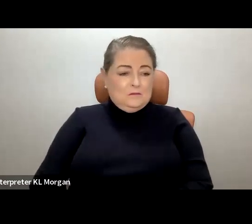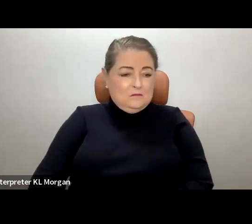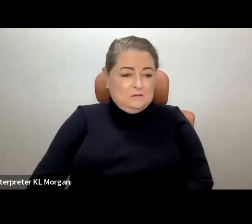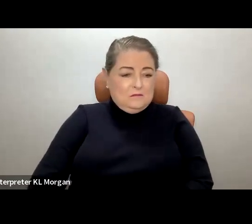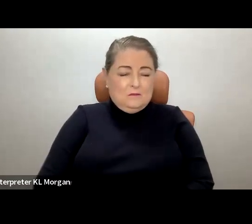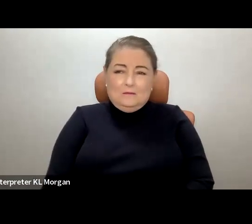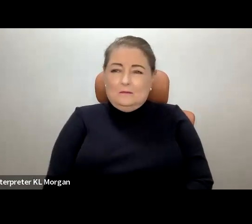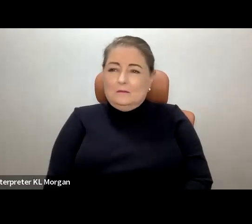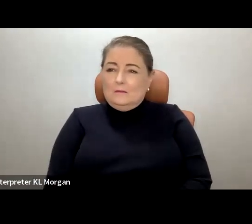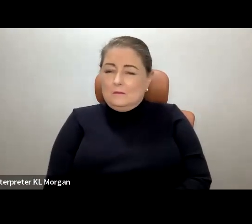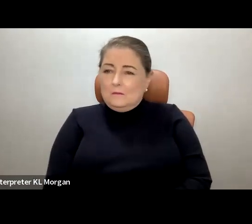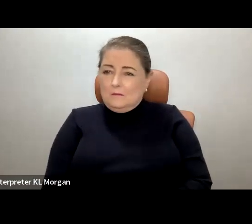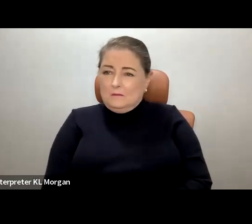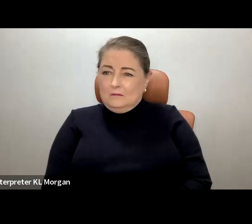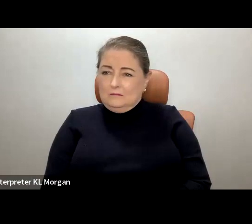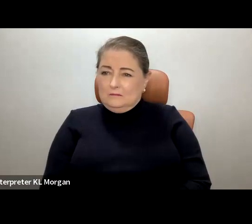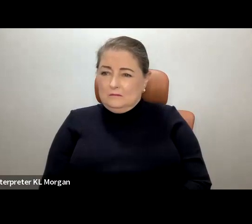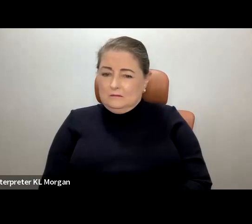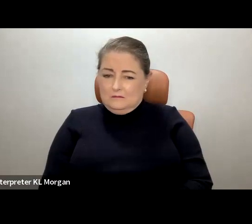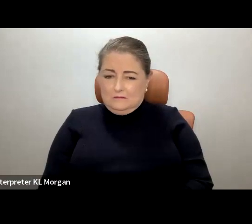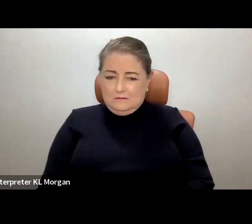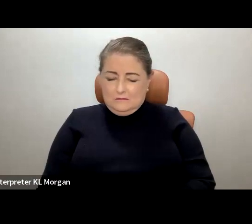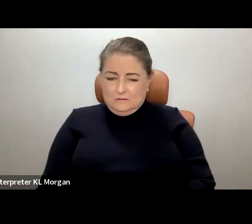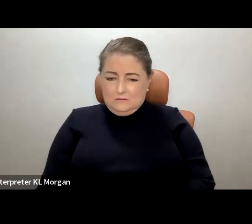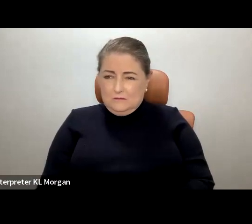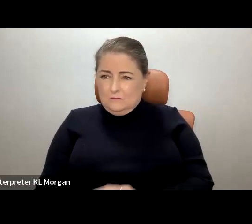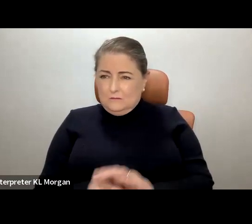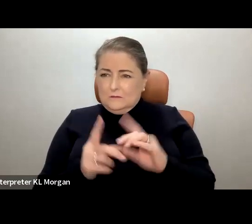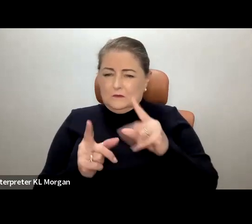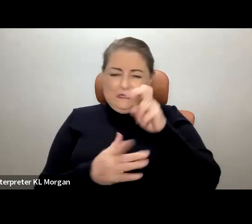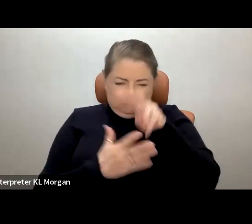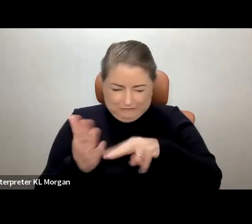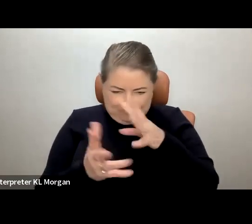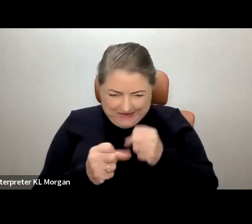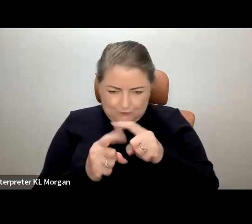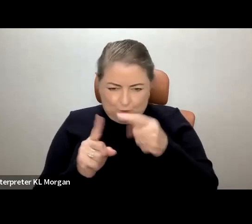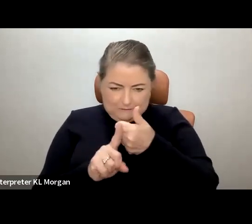[Andrew Marcum] Ally seem to have gamification possibilities to encourage faculty to remediate their own materials. Have you heard of any